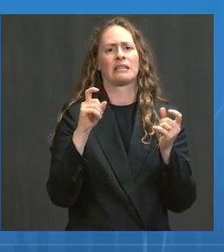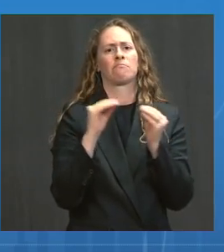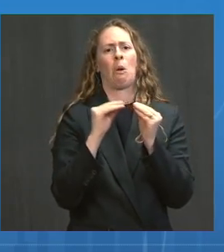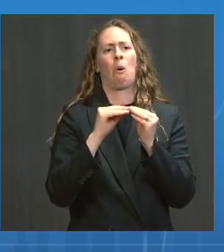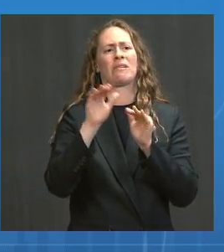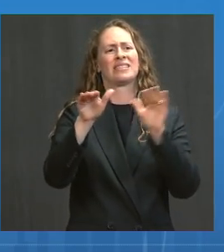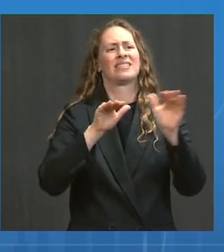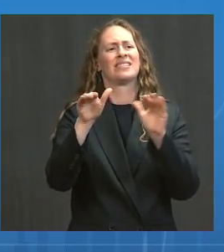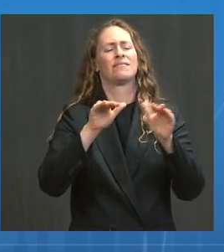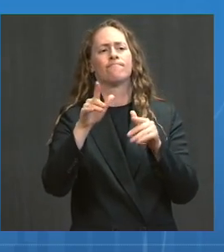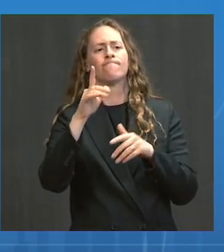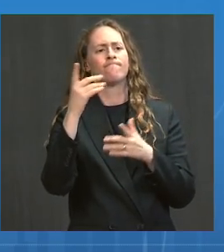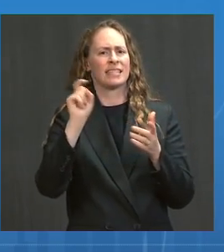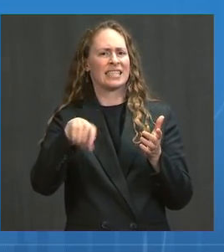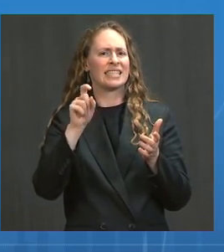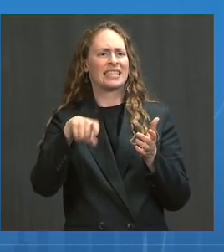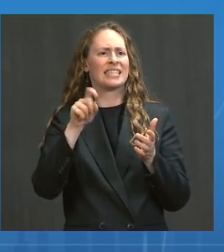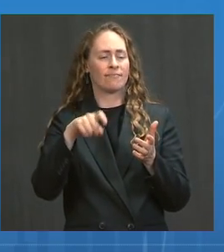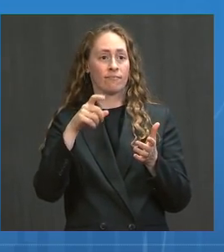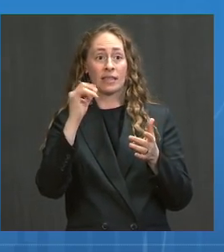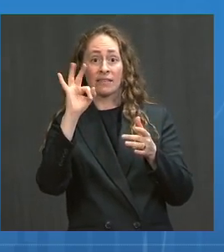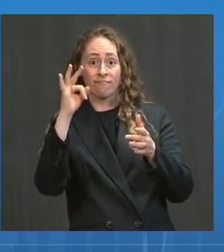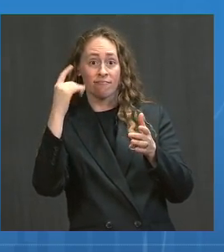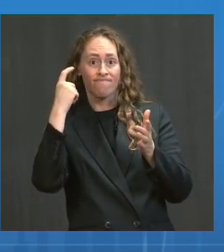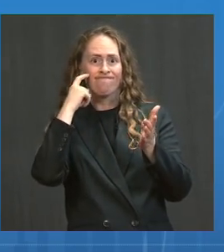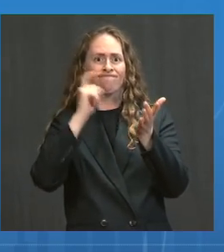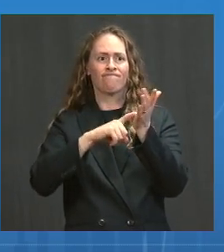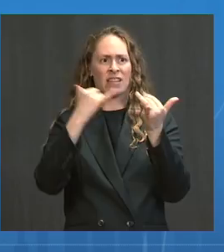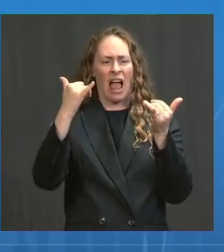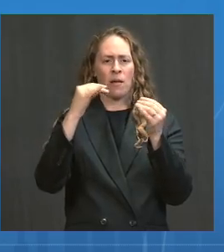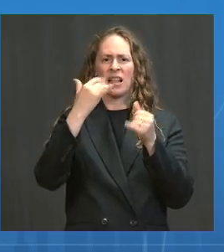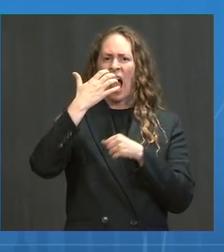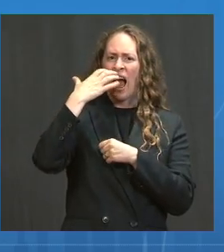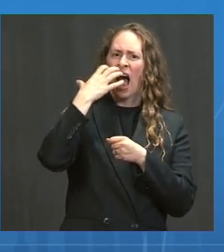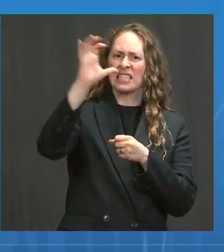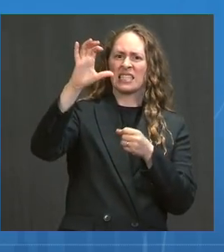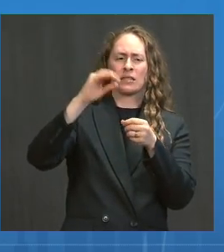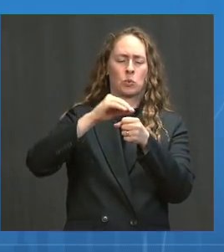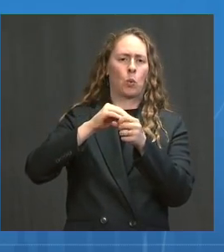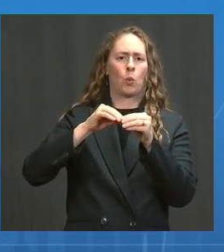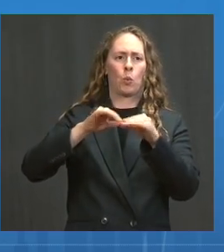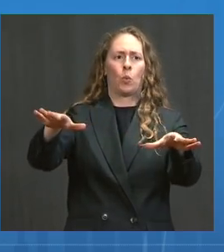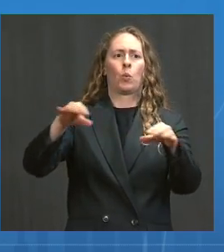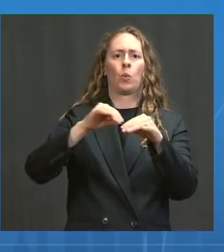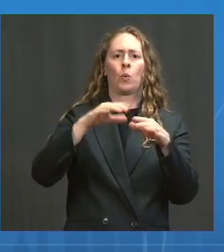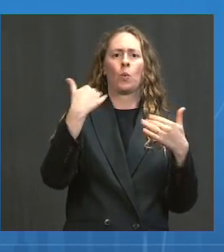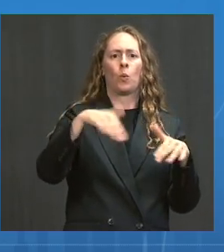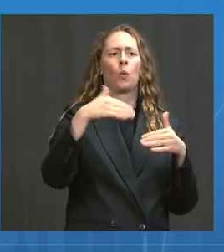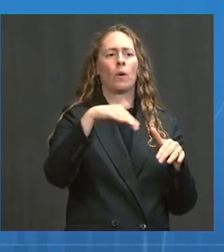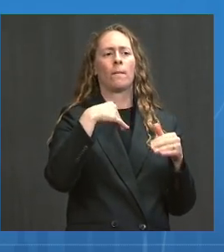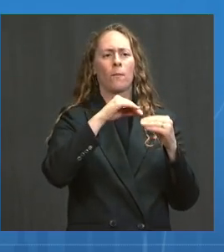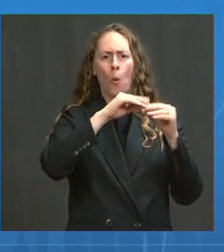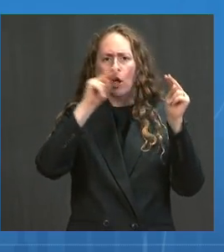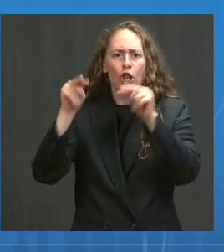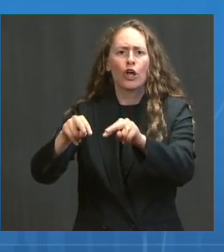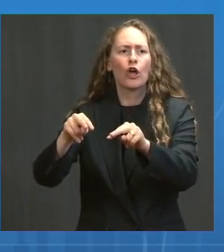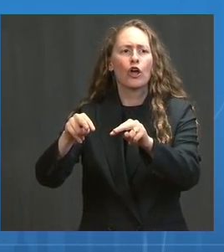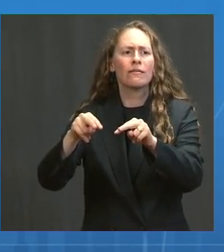detect, and respond to hotspots among the unvaccinated by mobilizing COVID-19 surge response teams